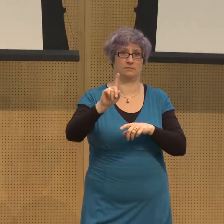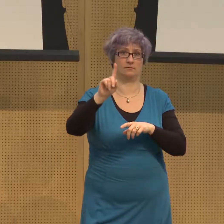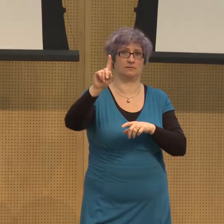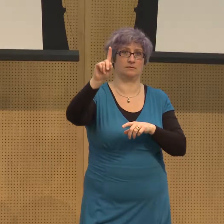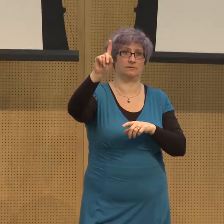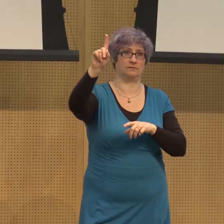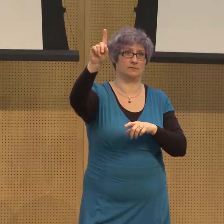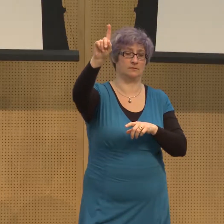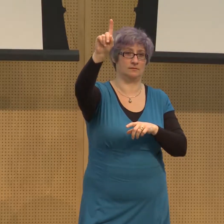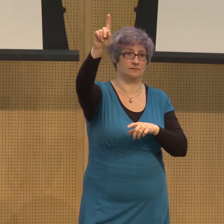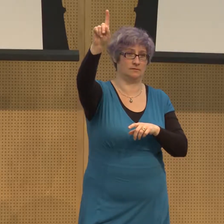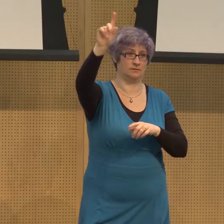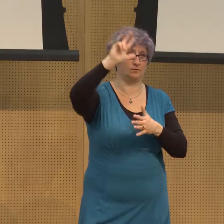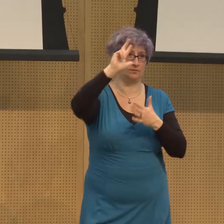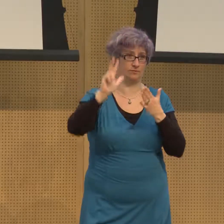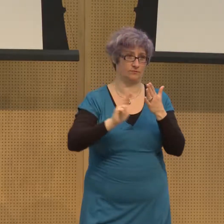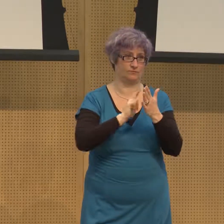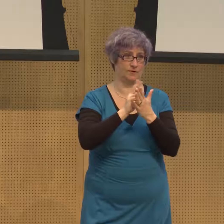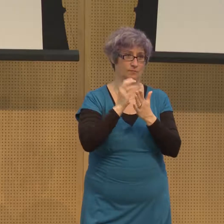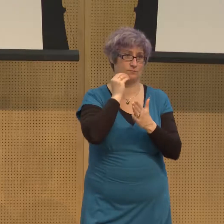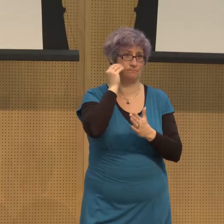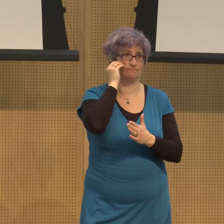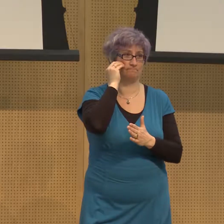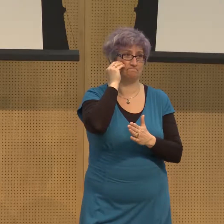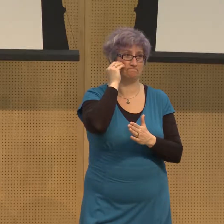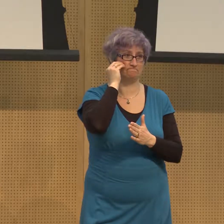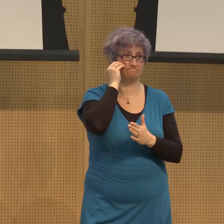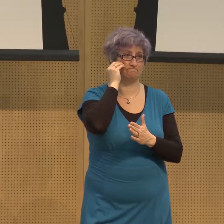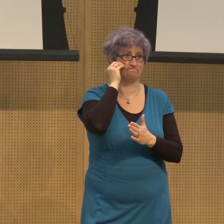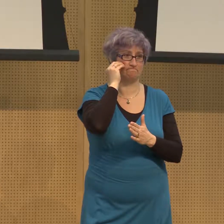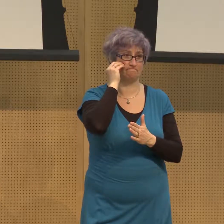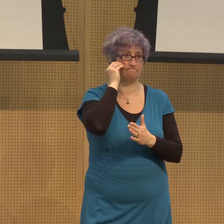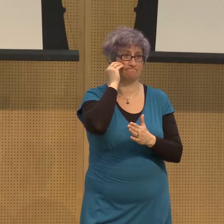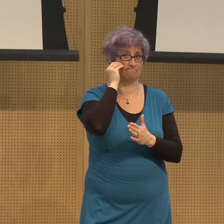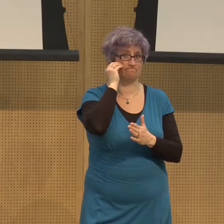and then they would walk the 3 hours back home.